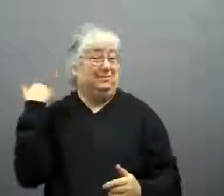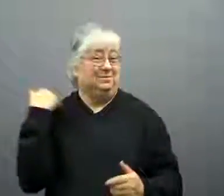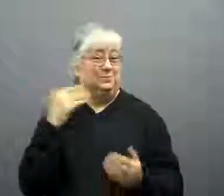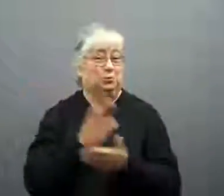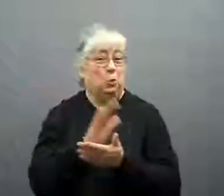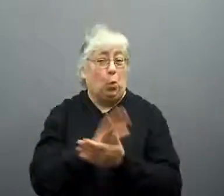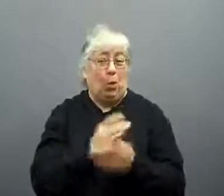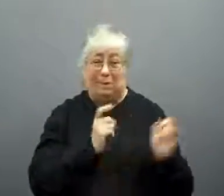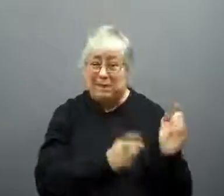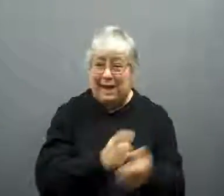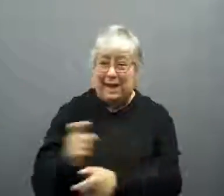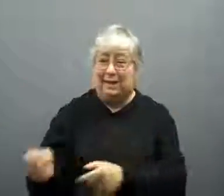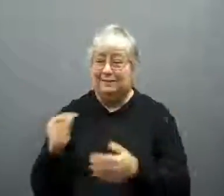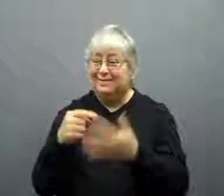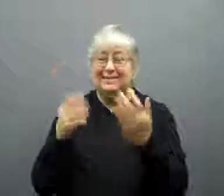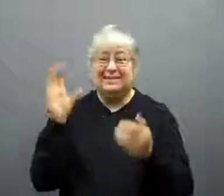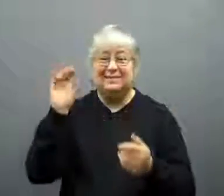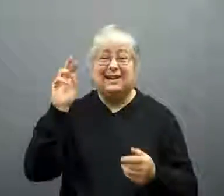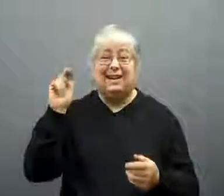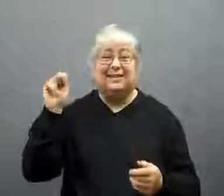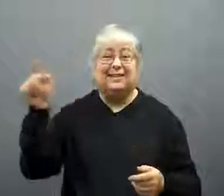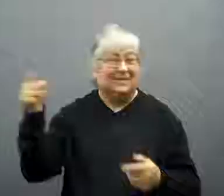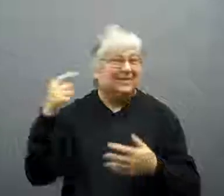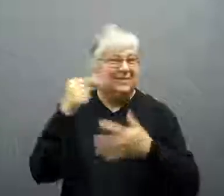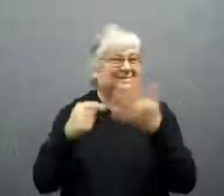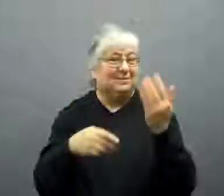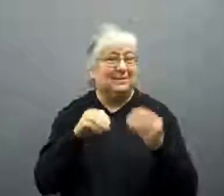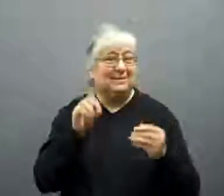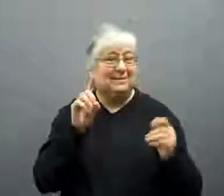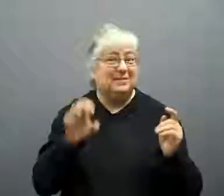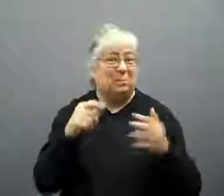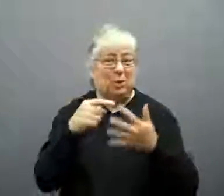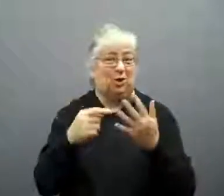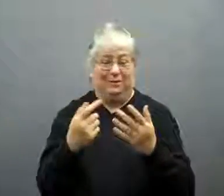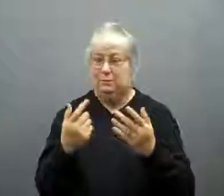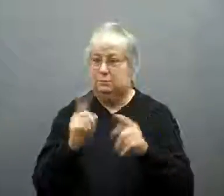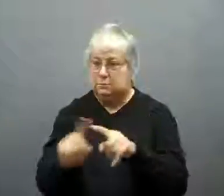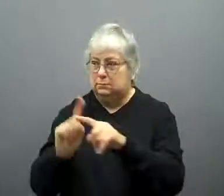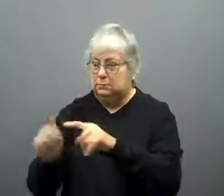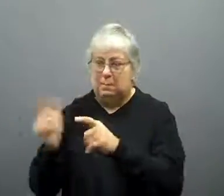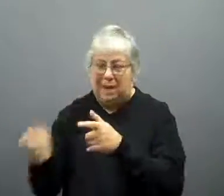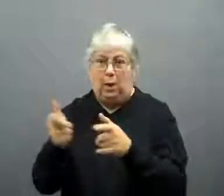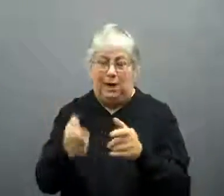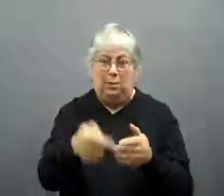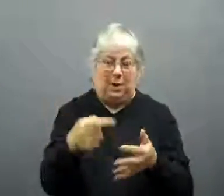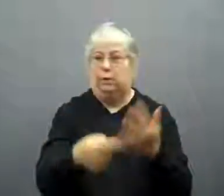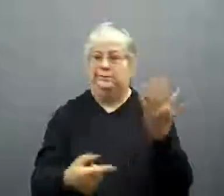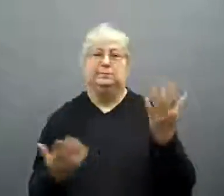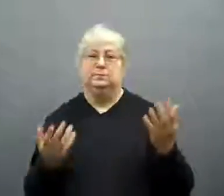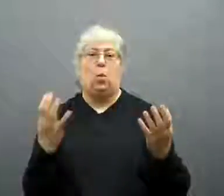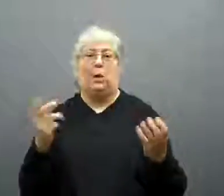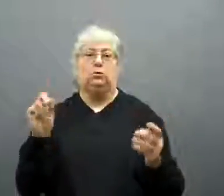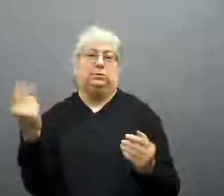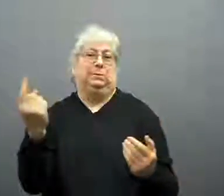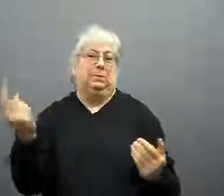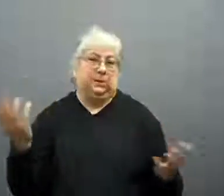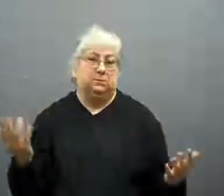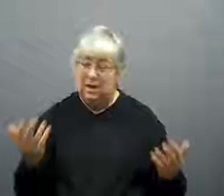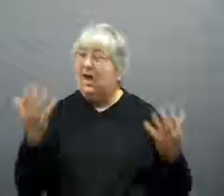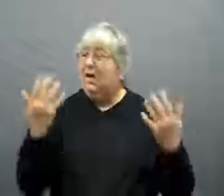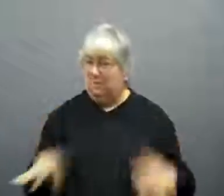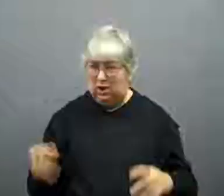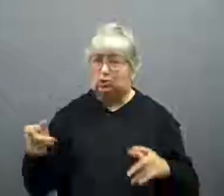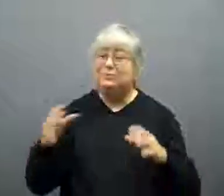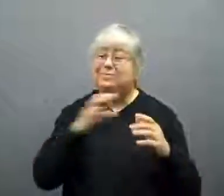It was in response to the Connecticut school shooting